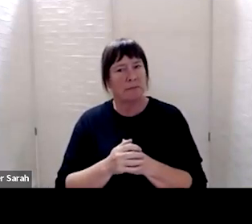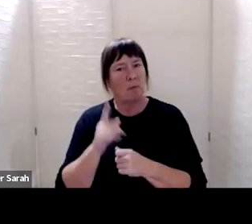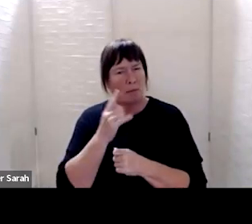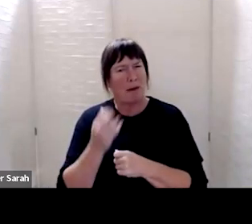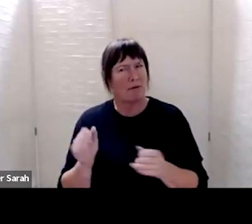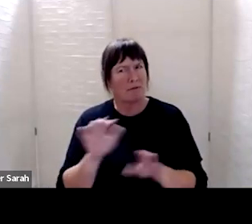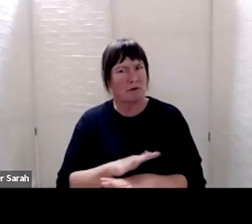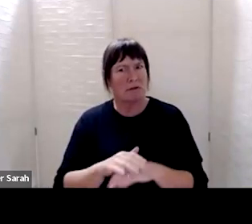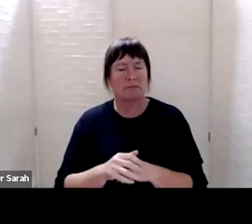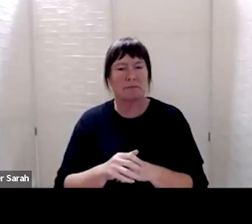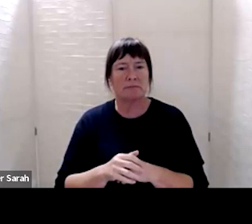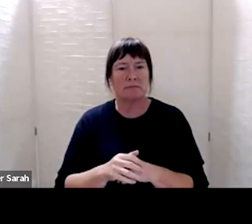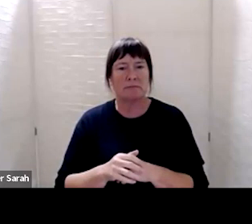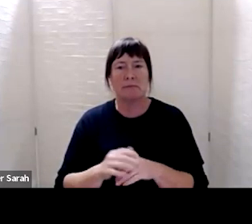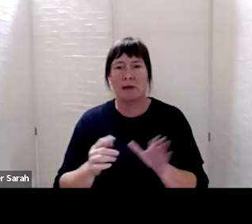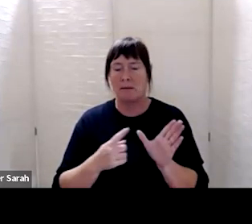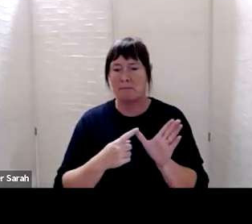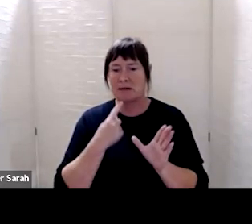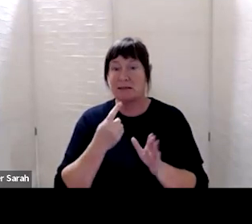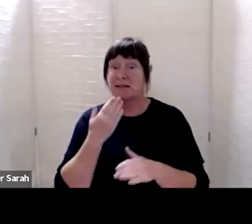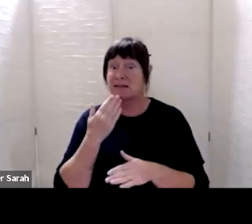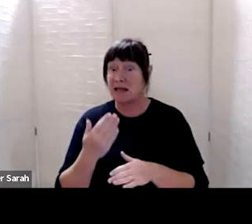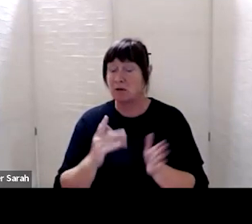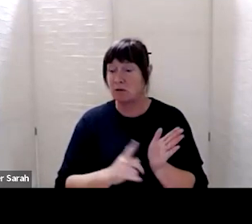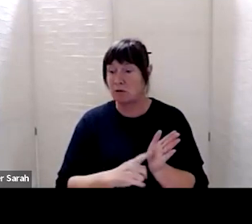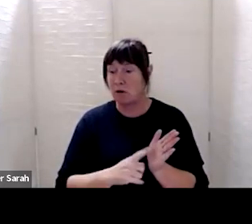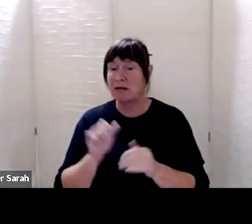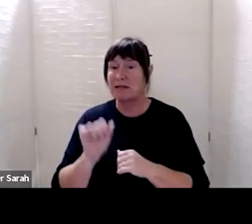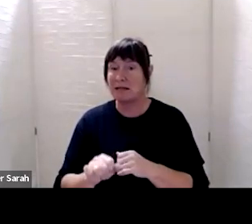Thanks Laurie. And again, which is why we are not saying yes or no